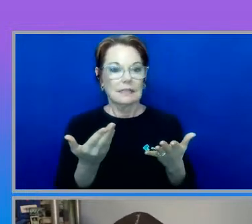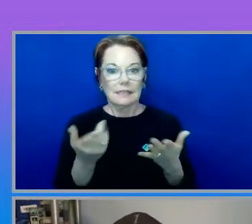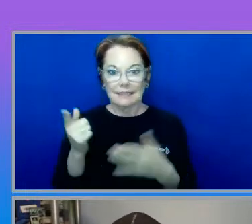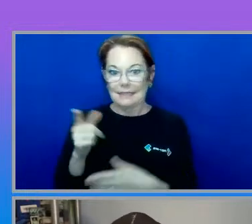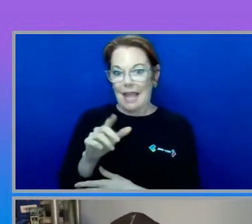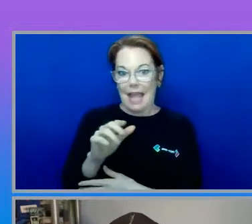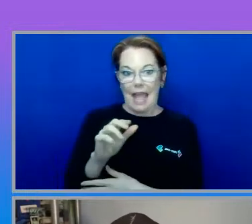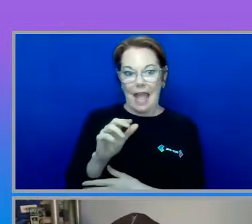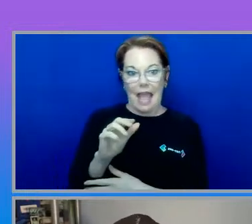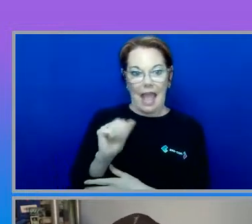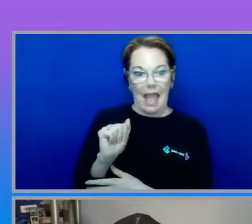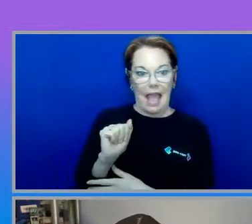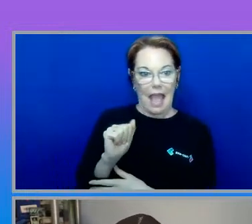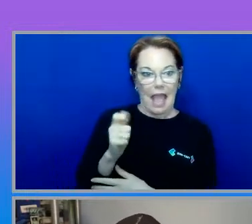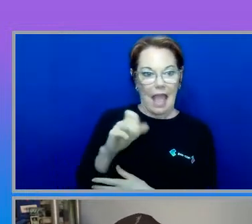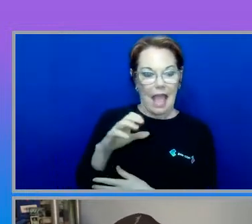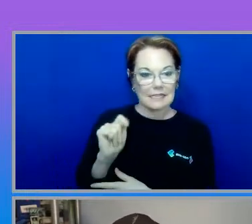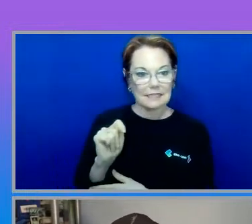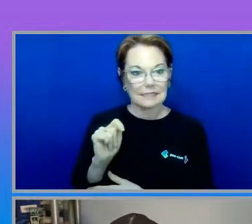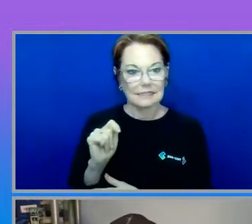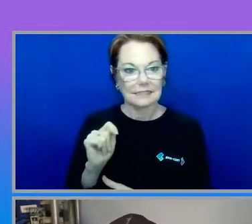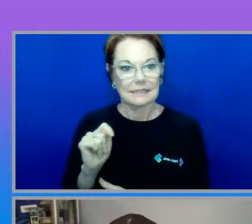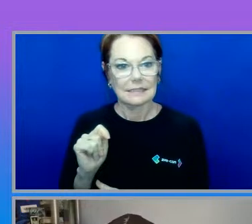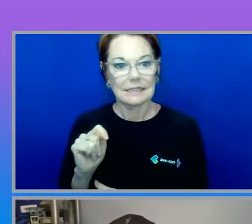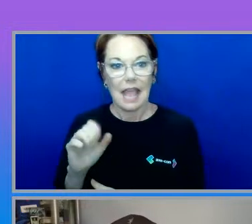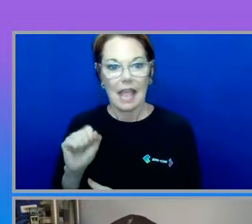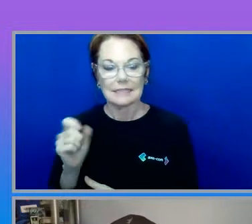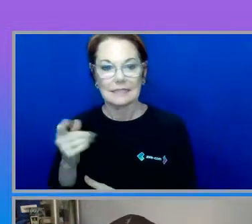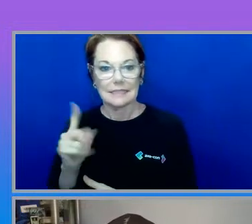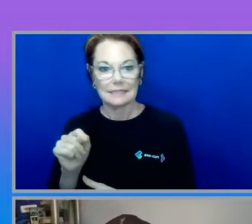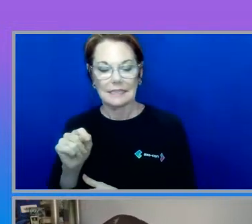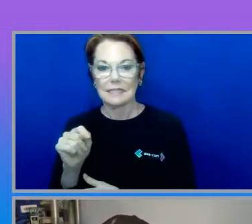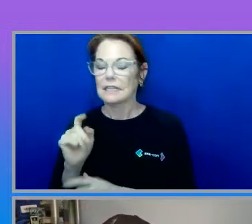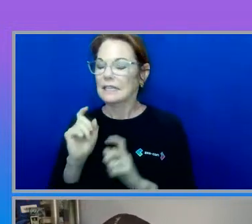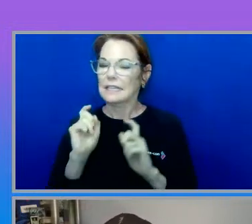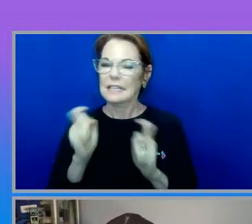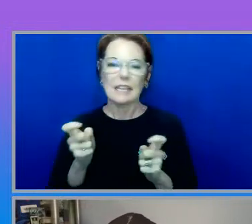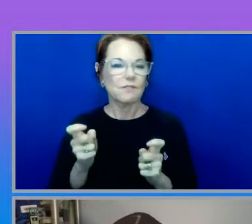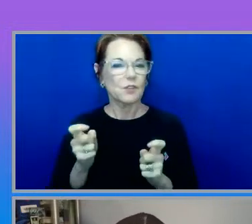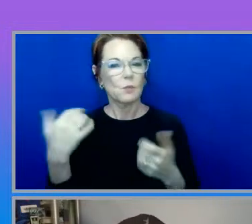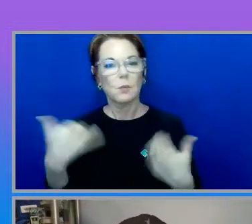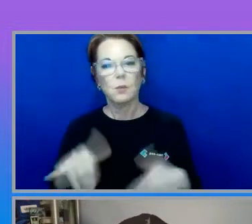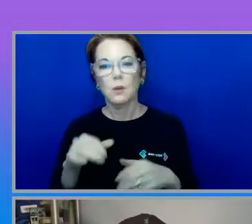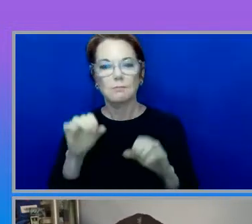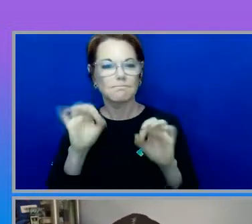all the time, Access Assistant can give can empower you to get answers to those questions very